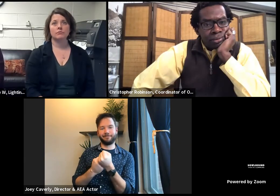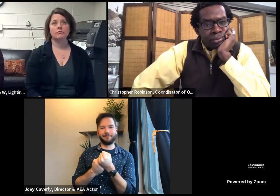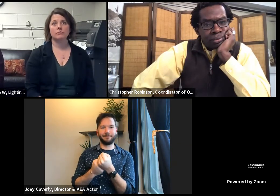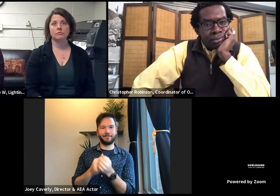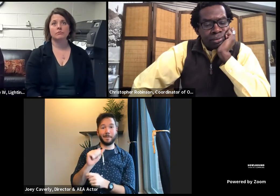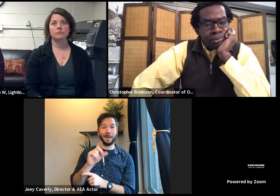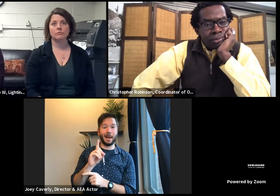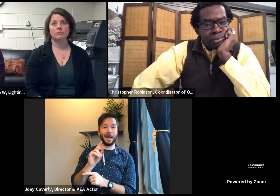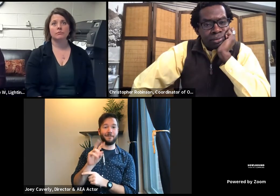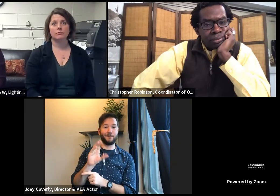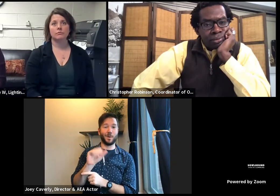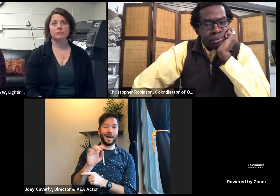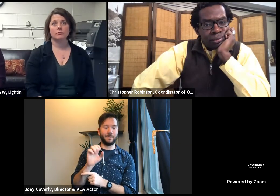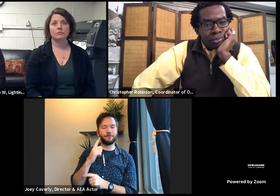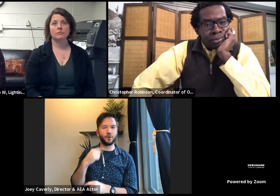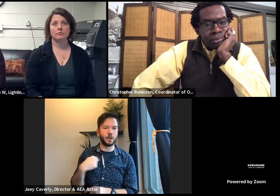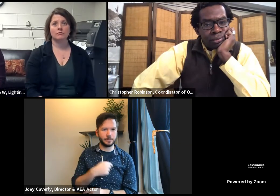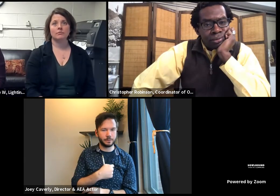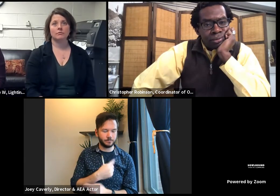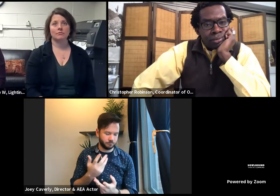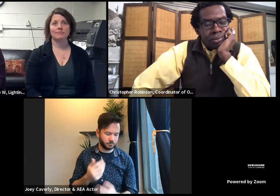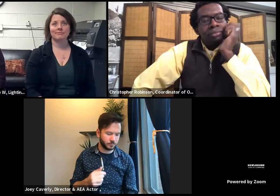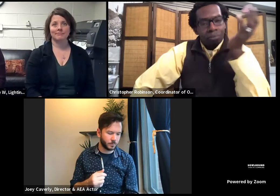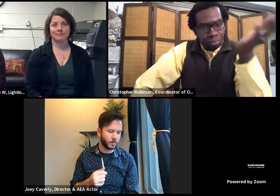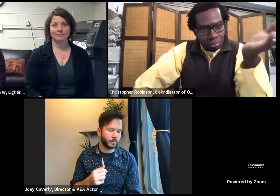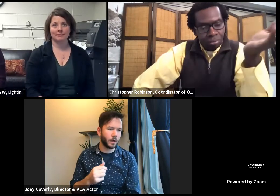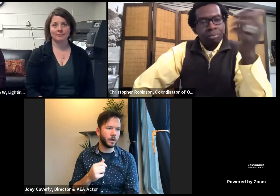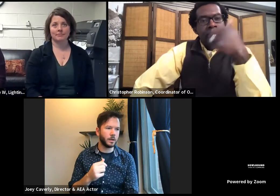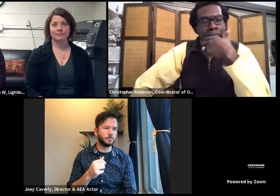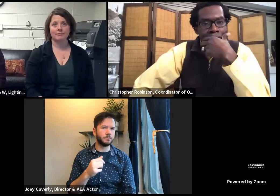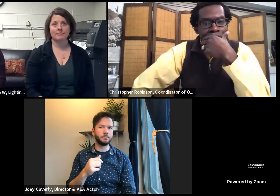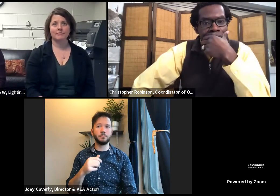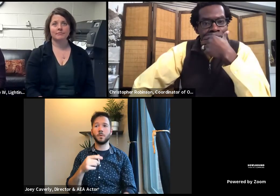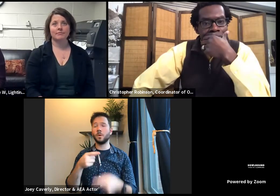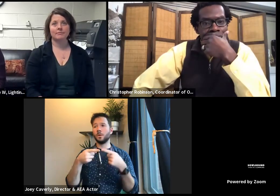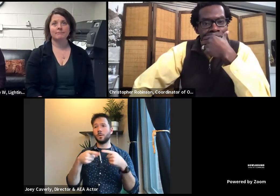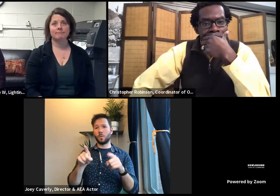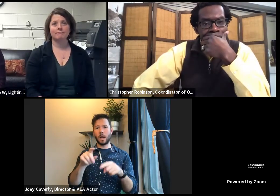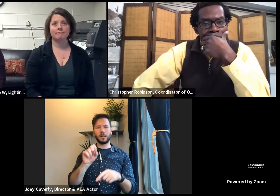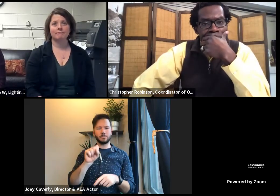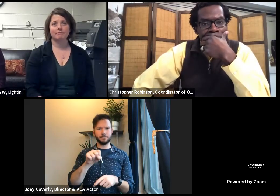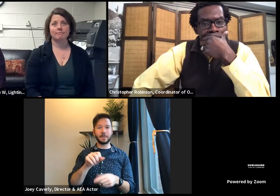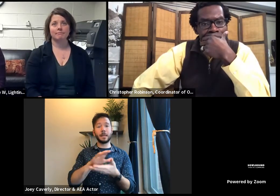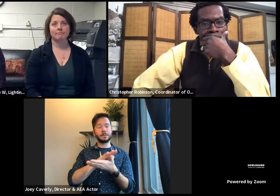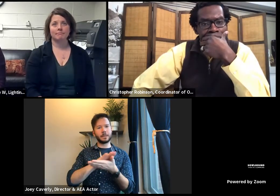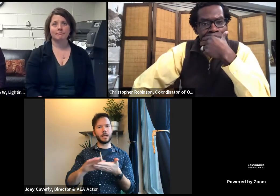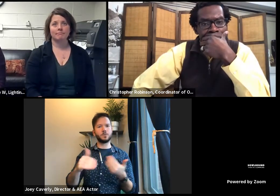It's a tricky situation. An interpreter is also an advocate for us as deaf artists.